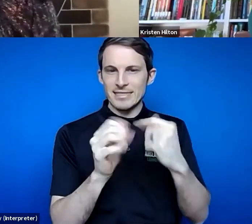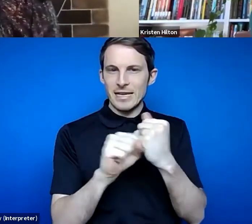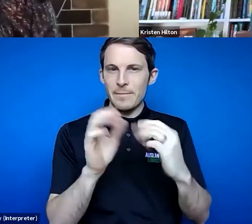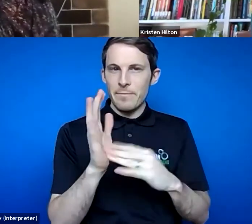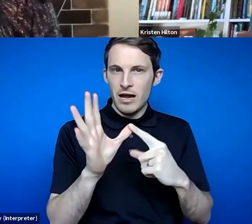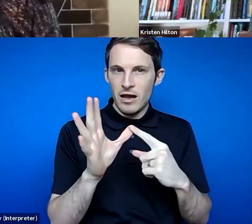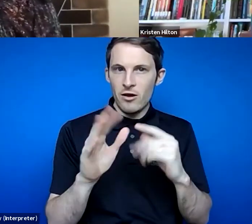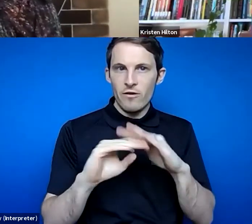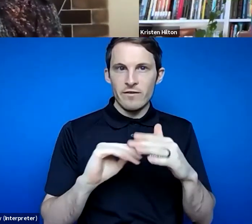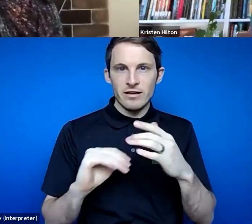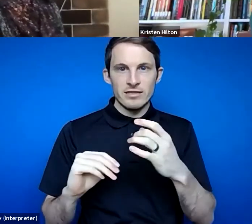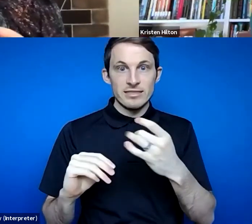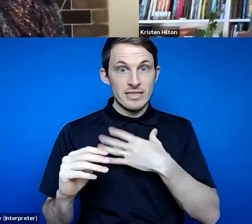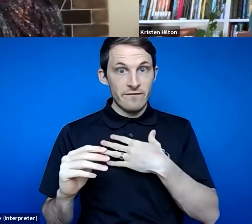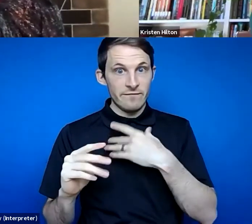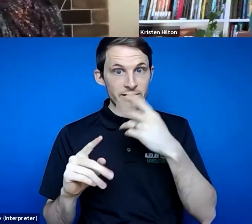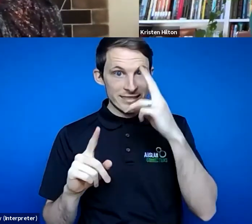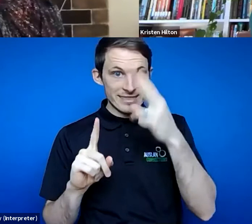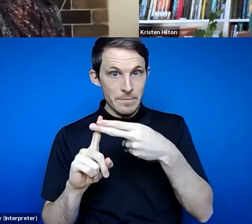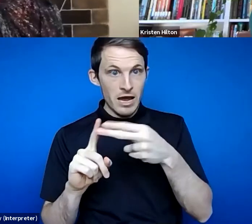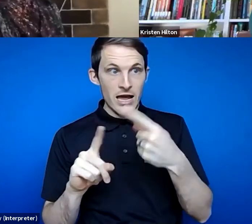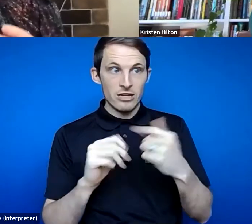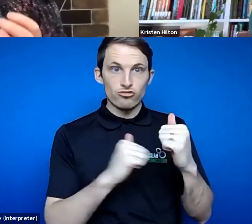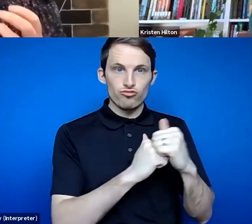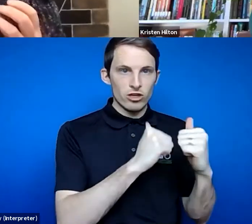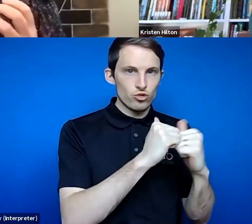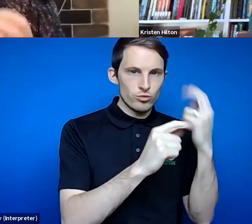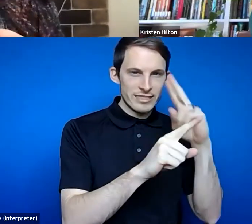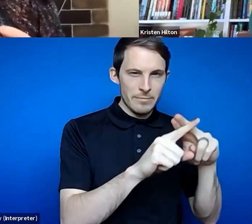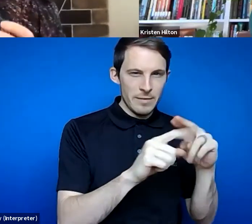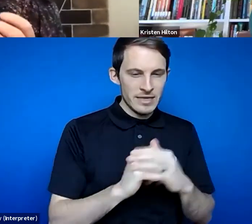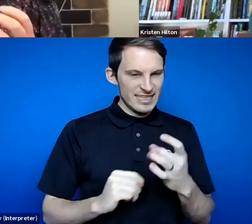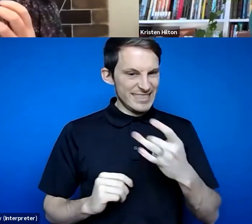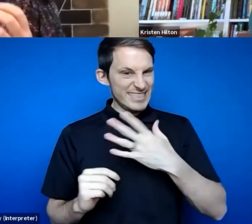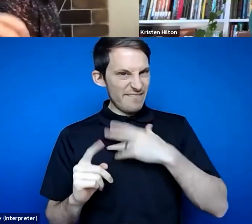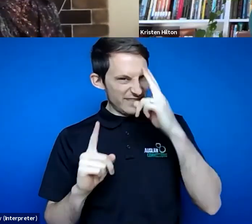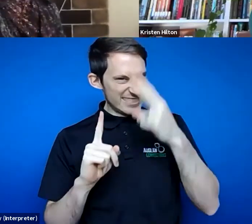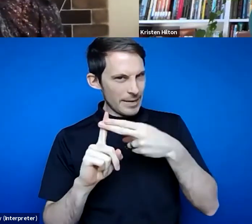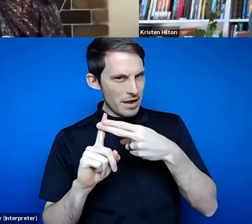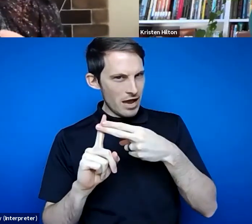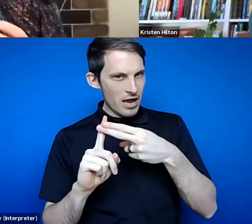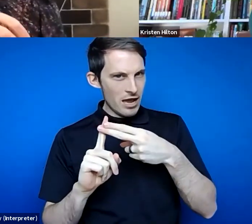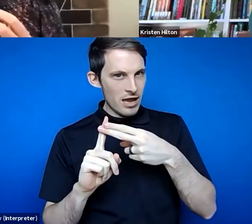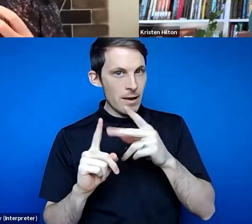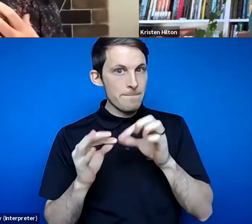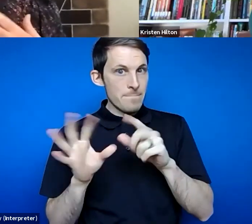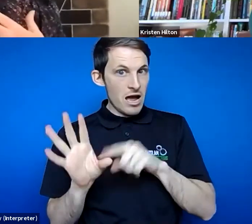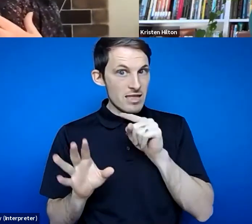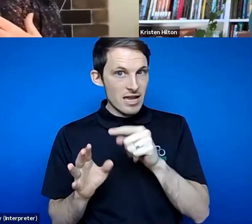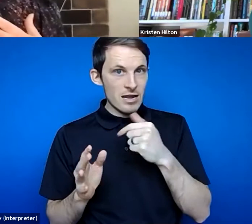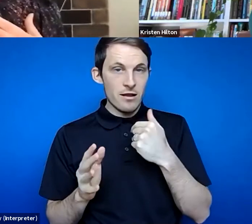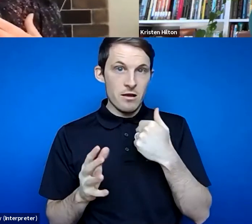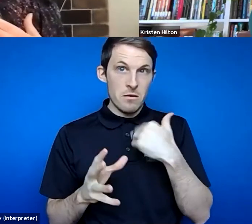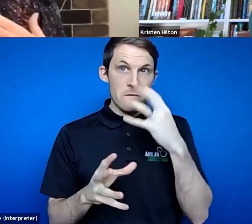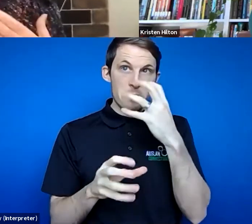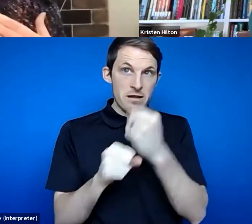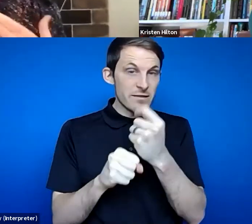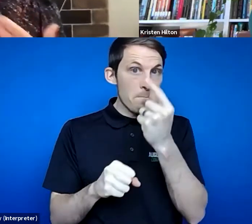structural stigma. By self-stigma I think it is possible for people who would - who